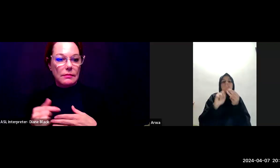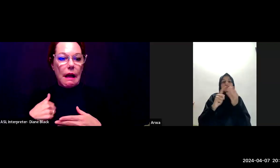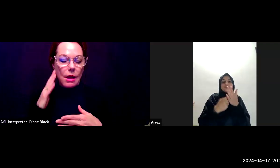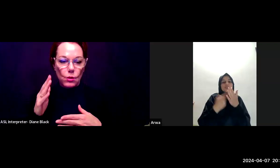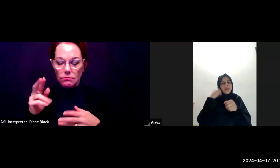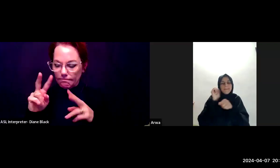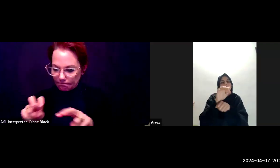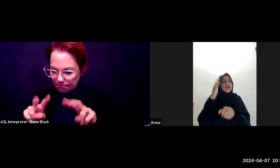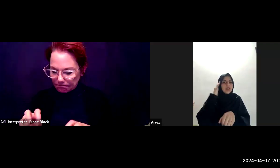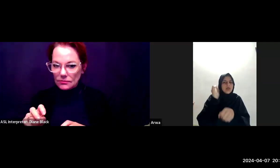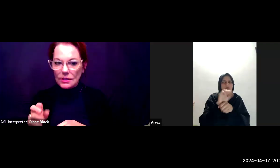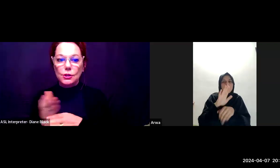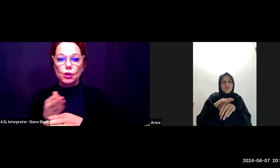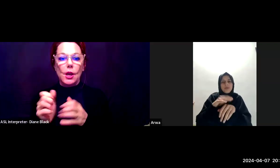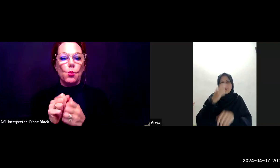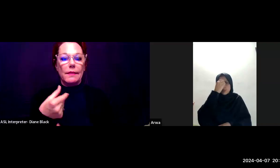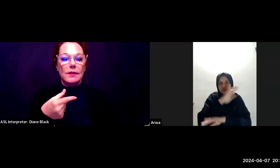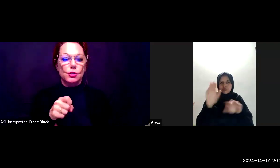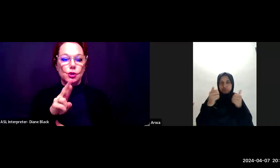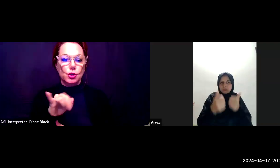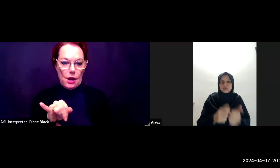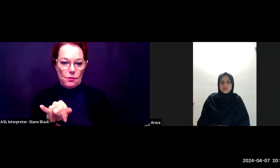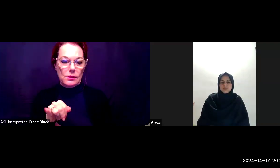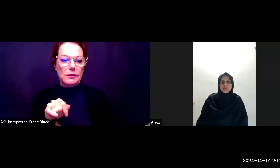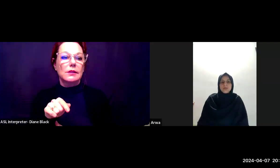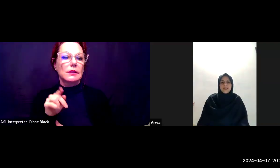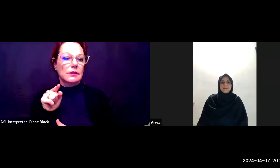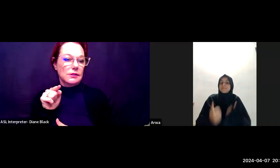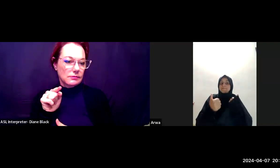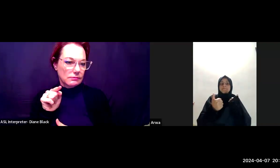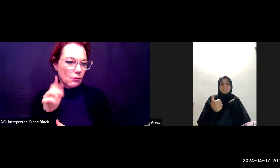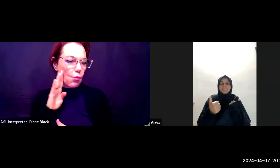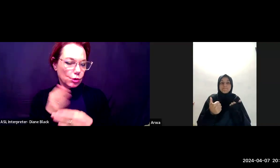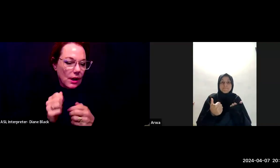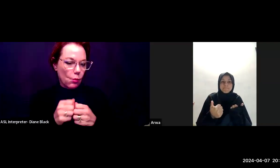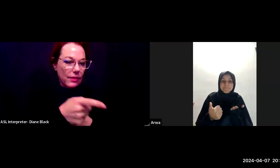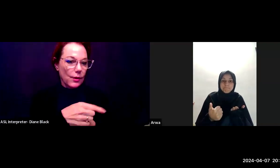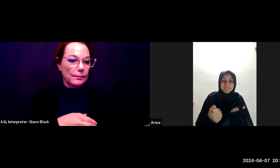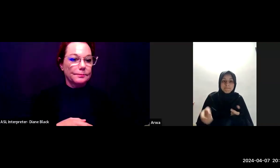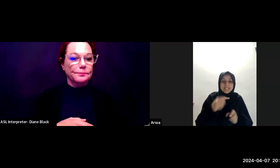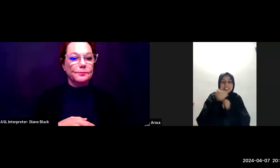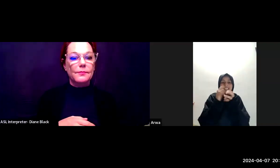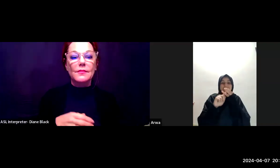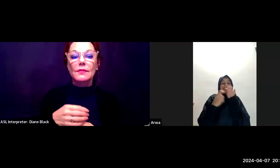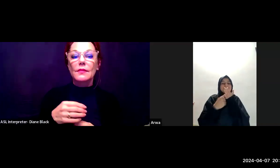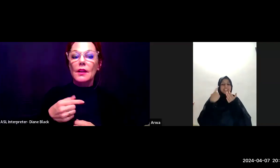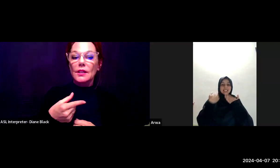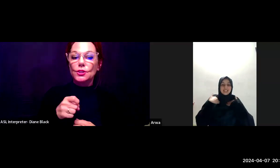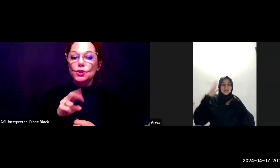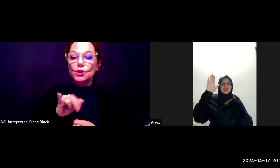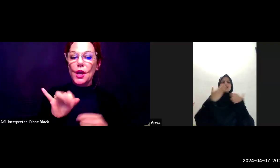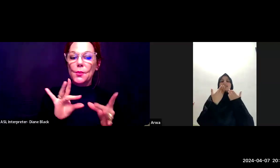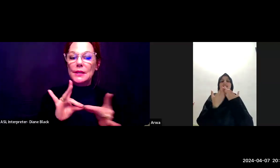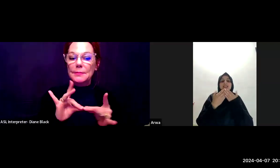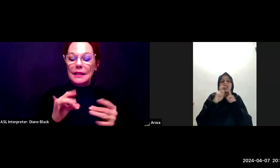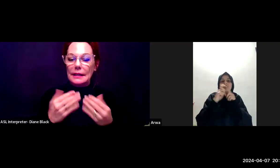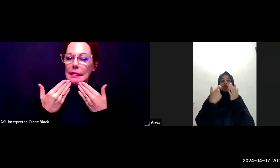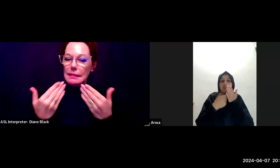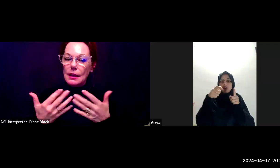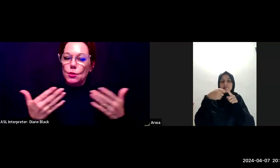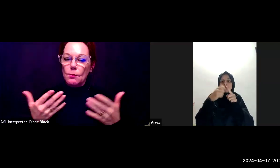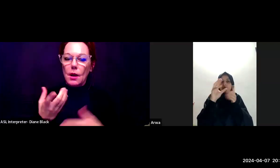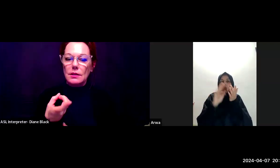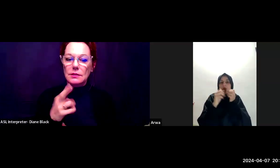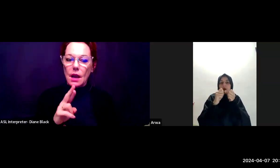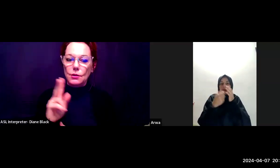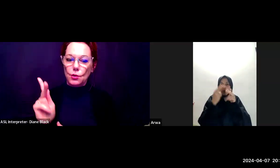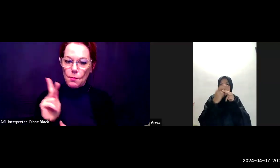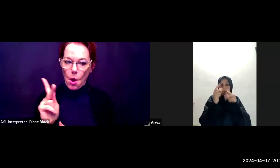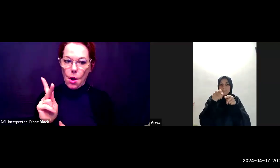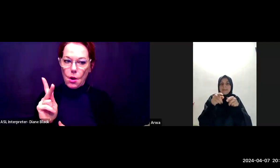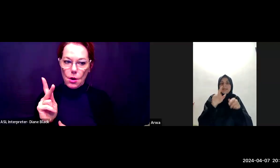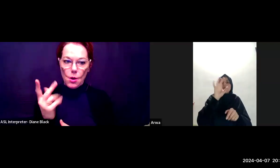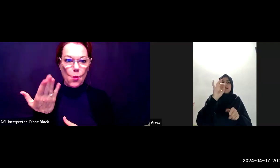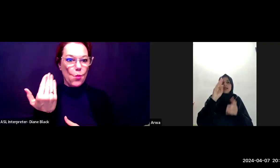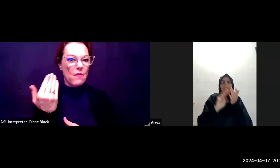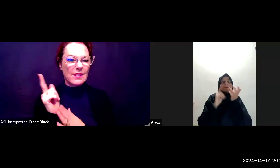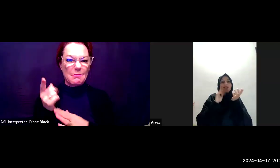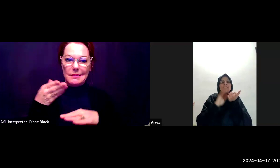feedback. [Geri speaking] all right this is Geri. thank you so much Dr Kumar. uh we are 15 minutes over but uh thank